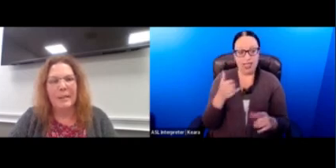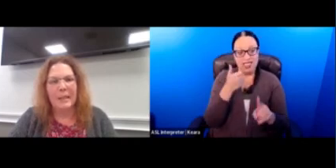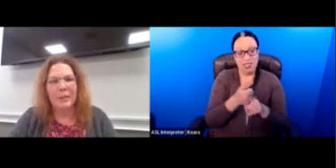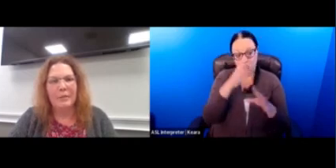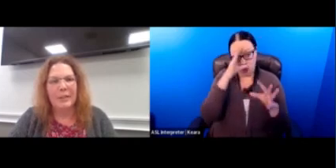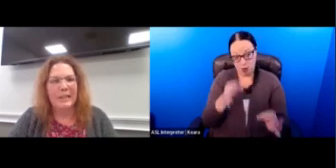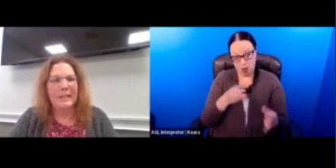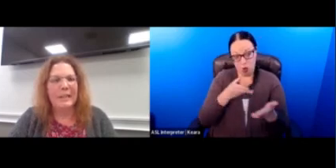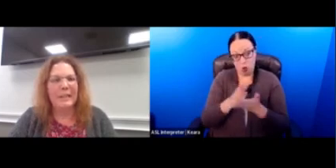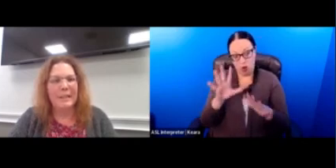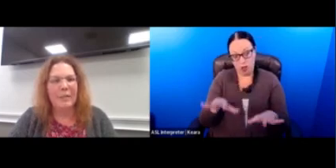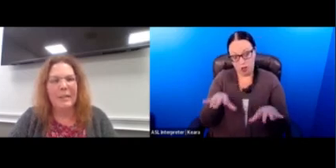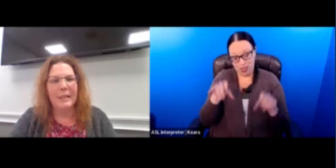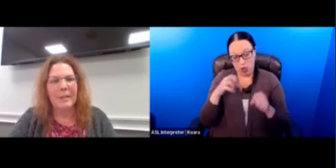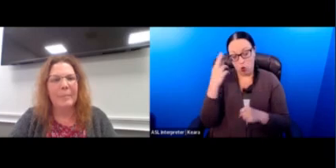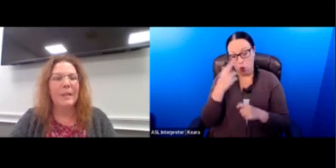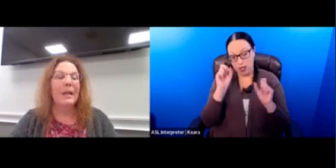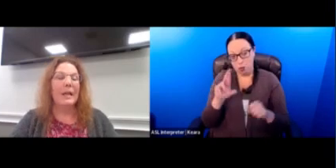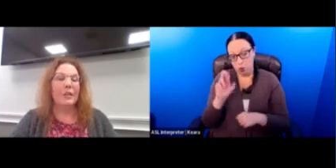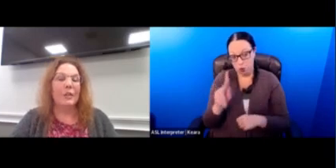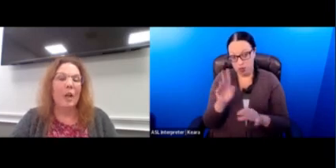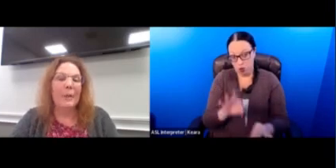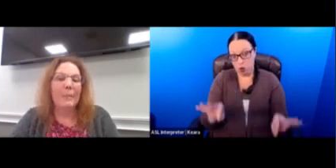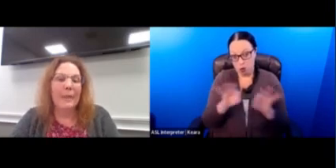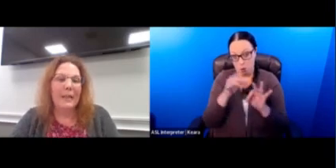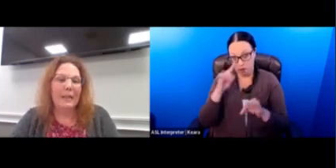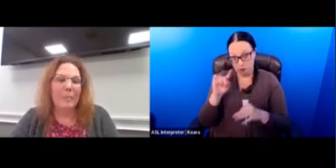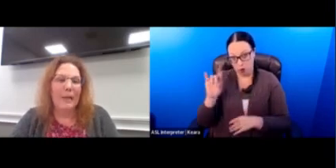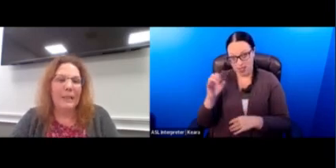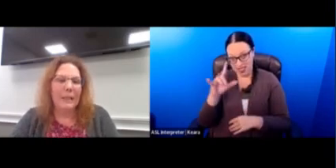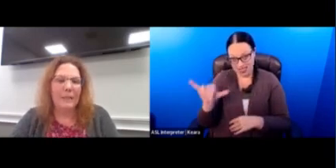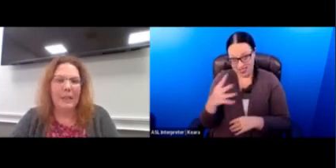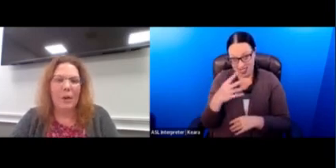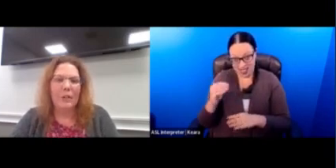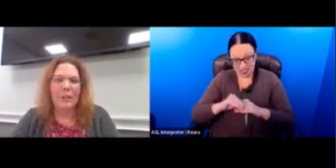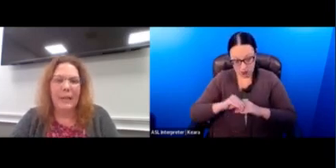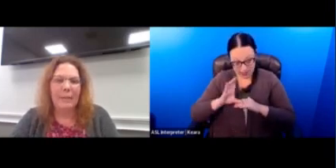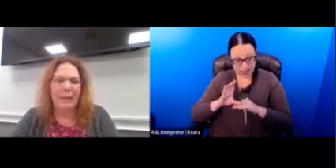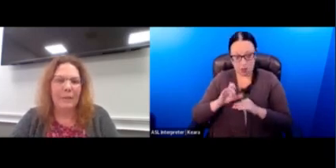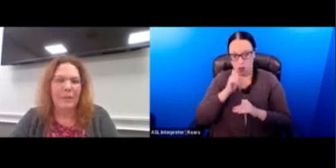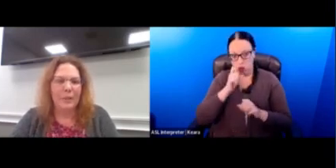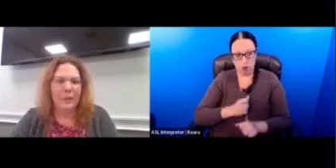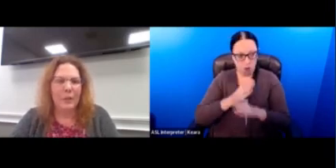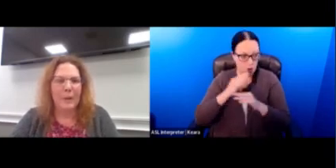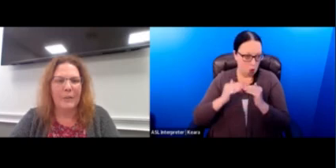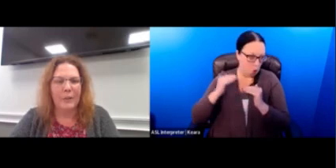are essential for dignity and self esteem and should not be impeded by excessively cautious caregivers concerned about their